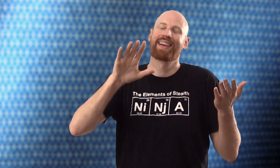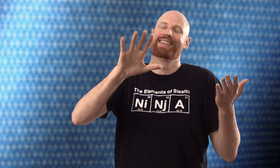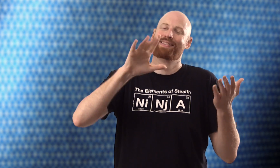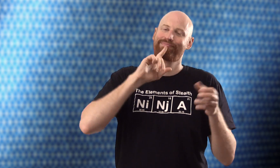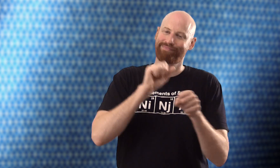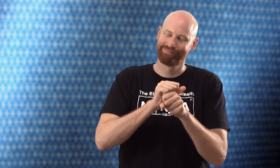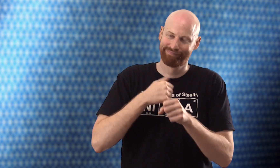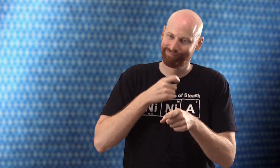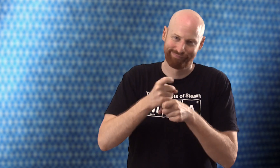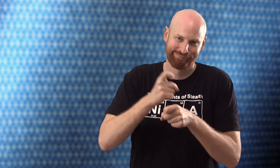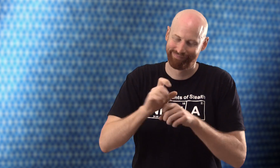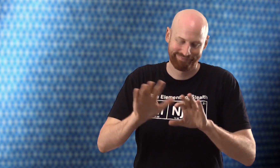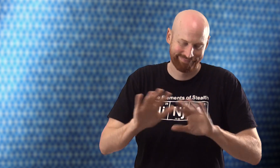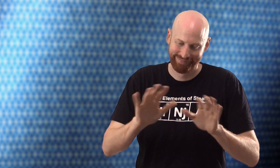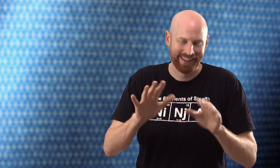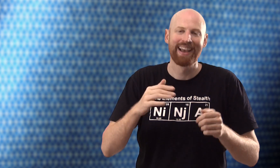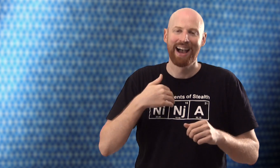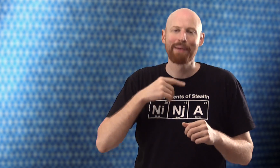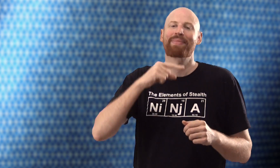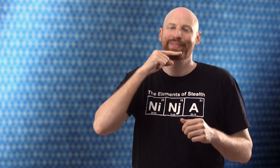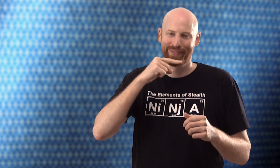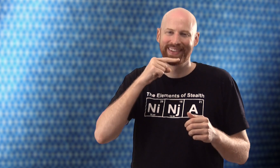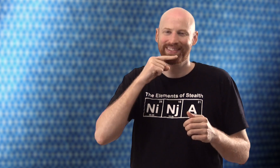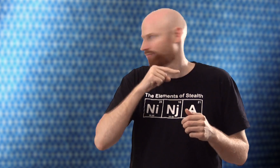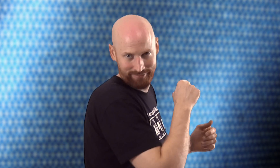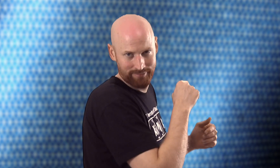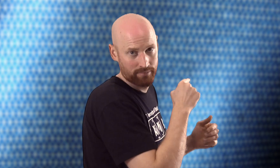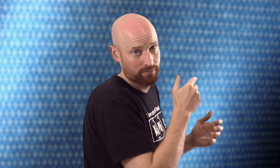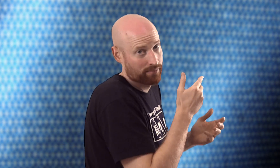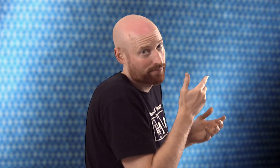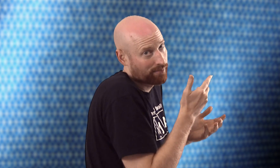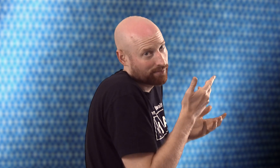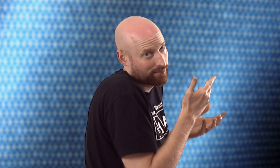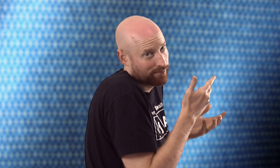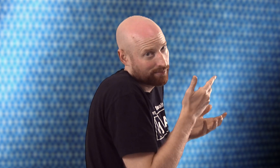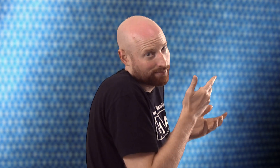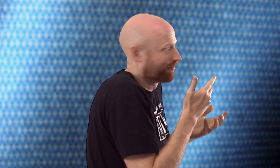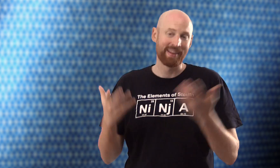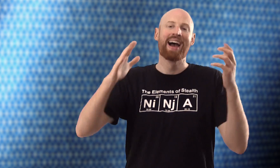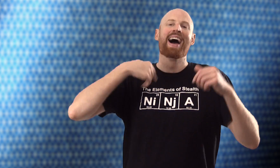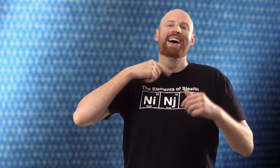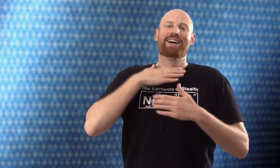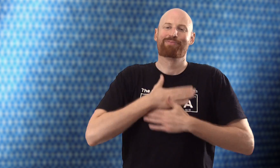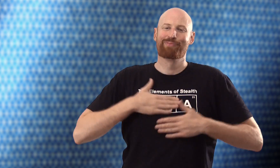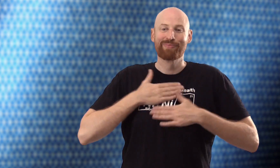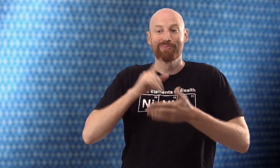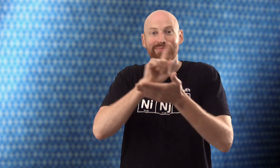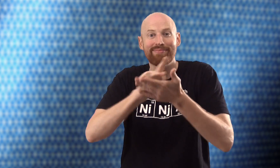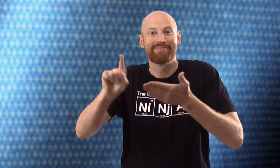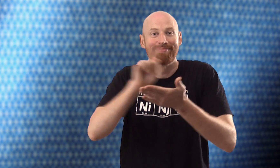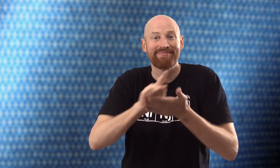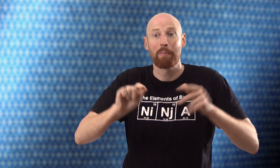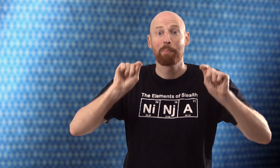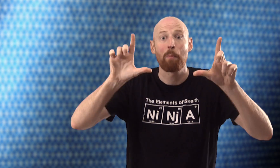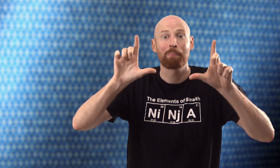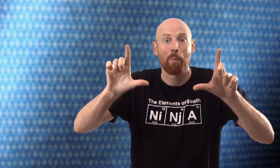*laughs* I'm just kidding, I'm actually hearing. (makes you wonder 0_o) Anyway, I am really enjoying this weekly discussion that